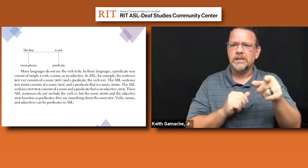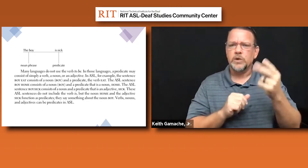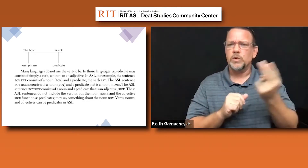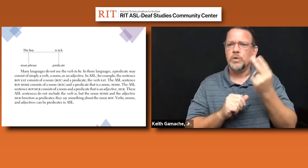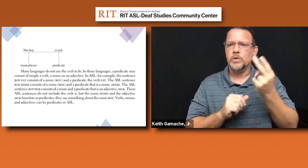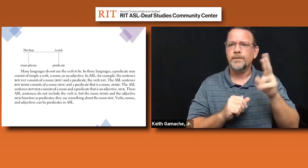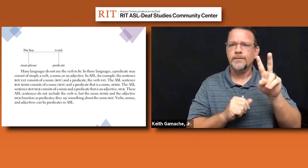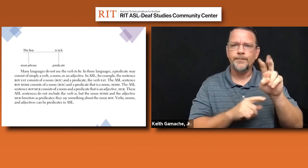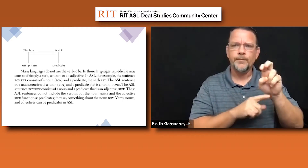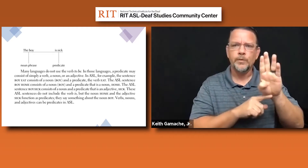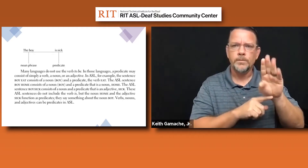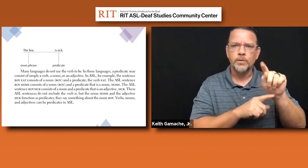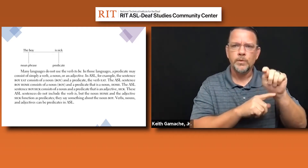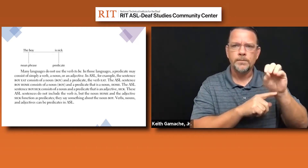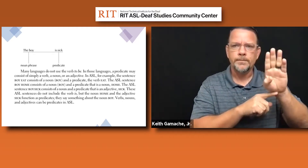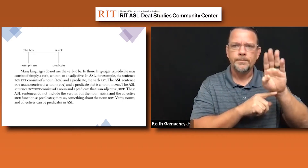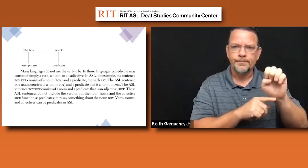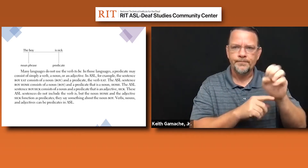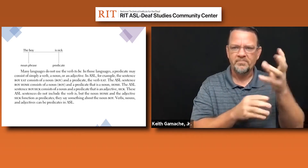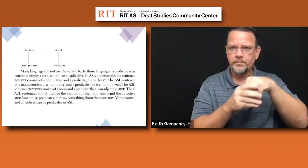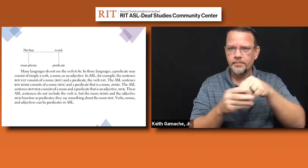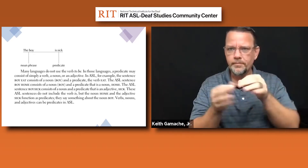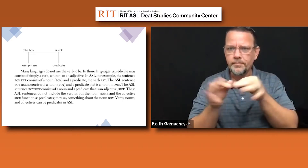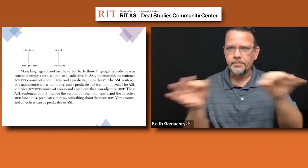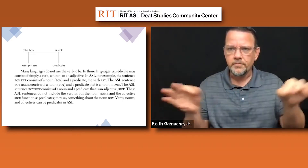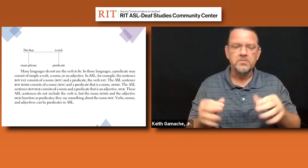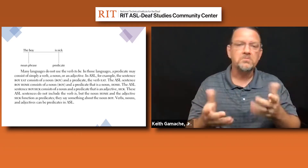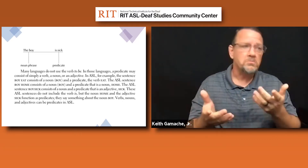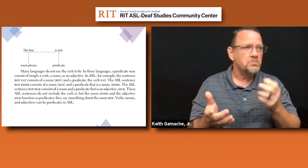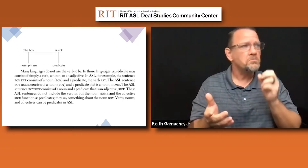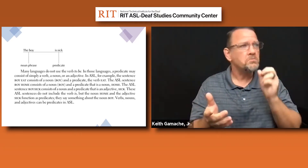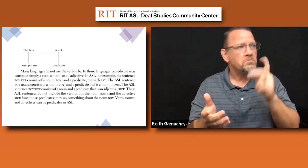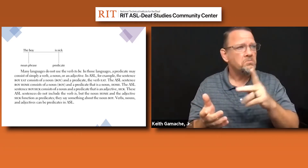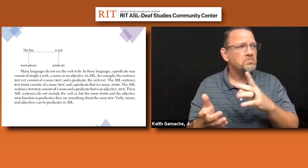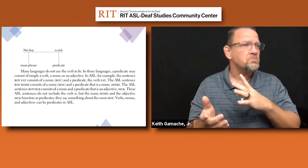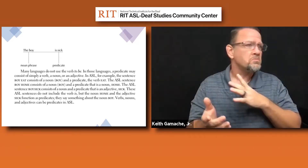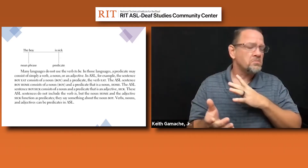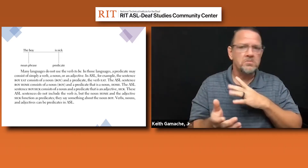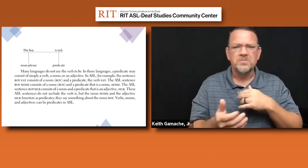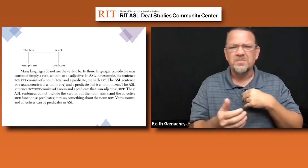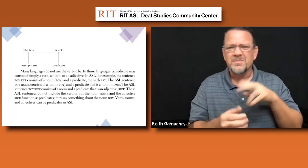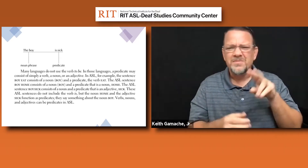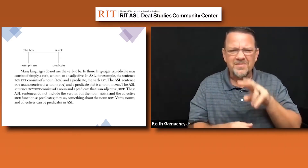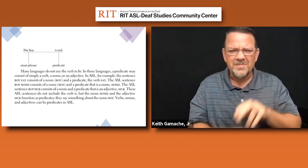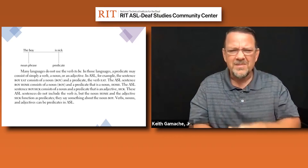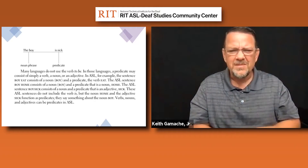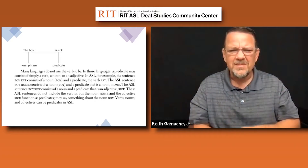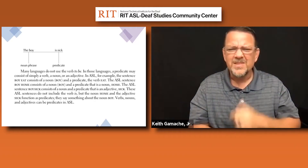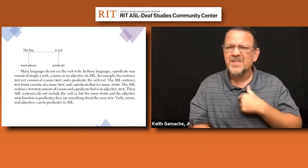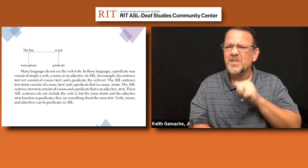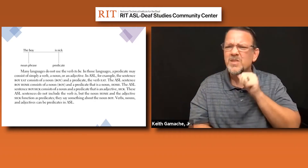I finally noticed that they're comparing the verb "to be" within an ASL context.